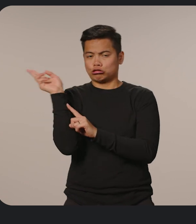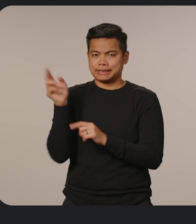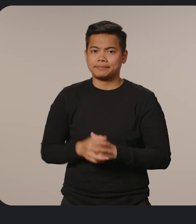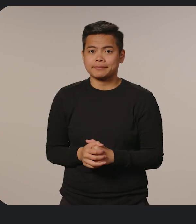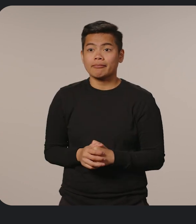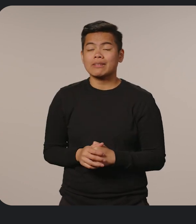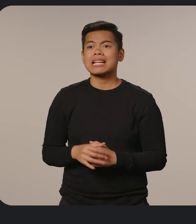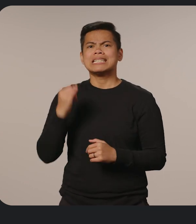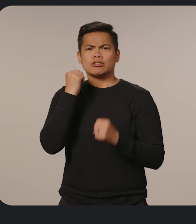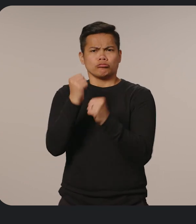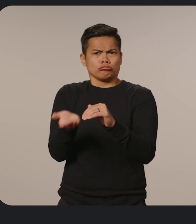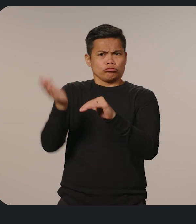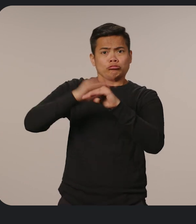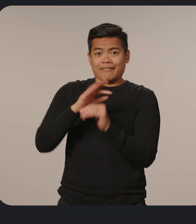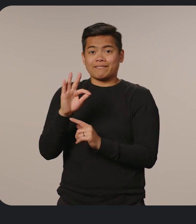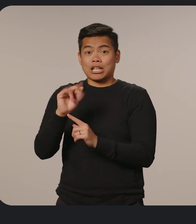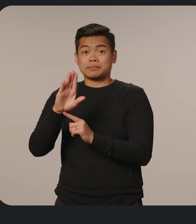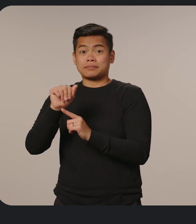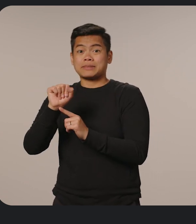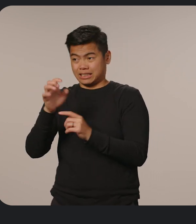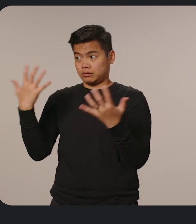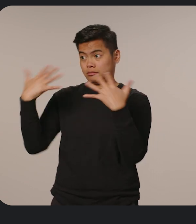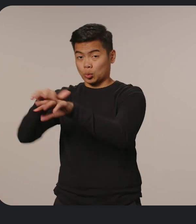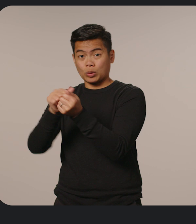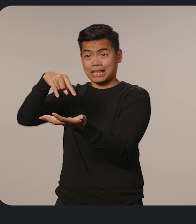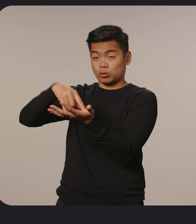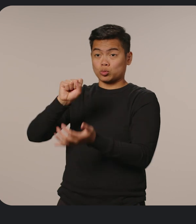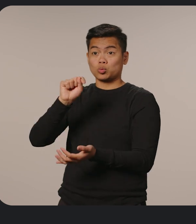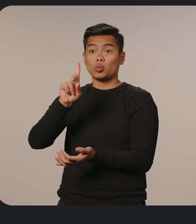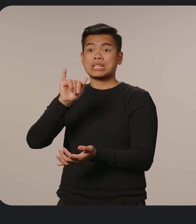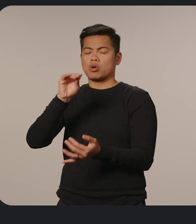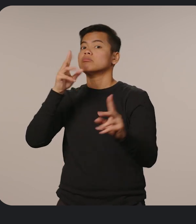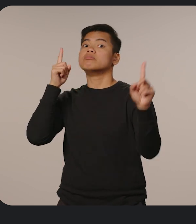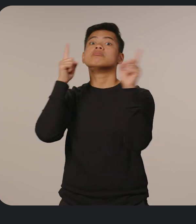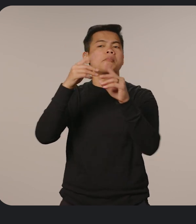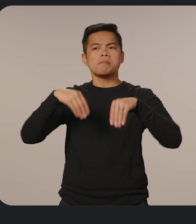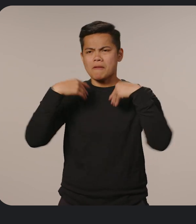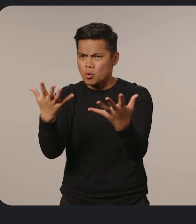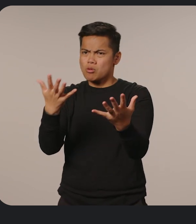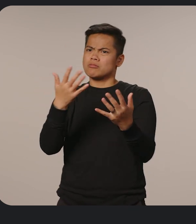by strengthening firebase's integration with Android Studio our goal is to